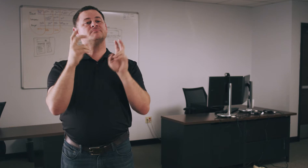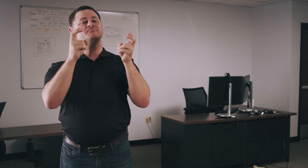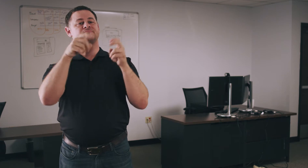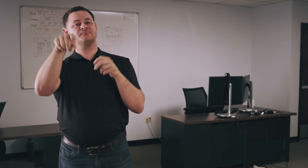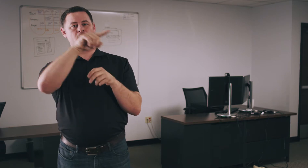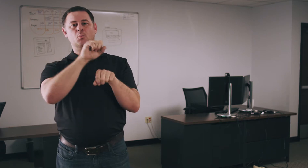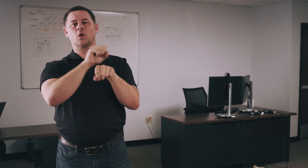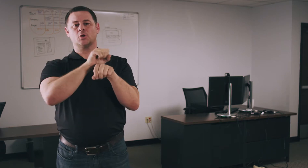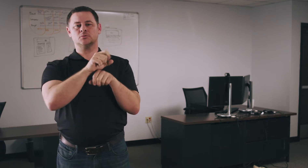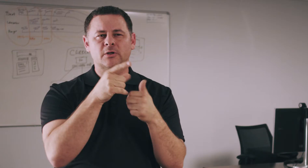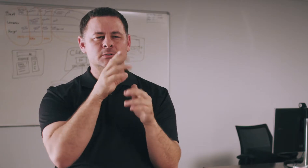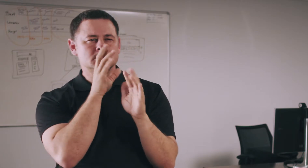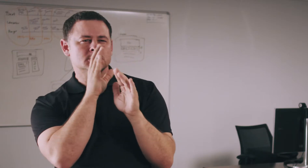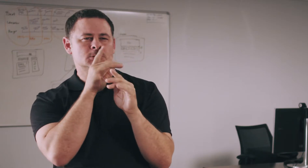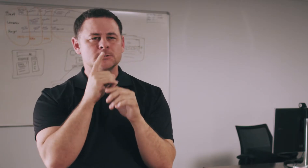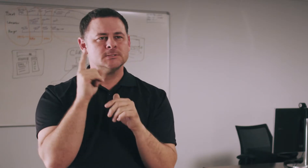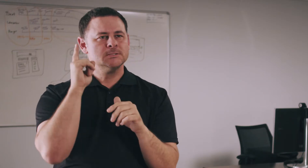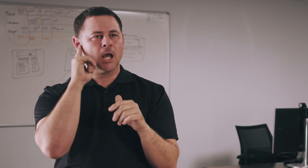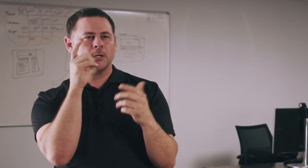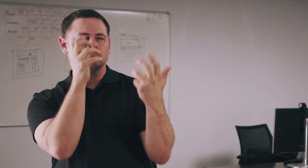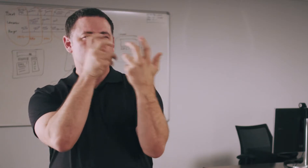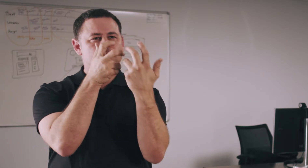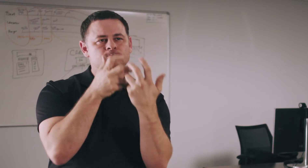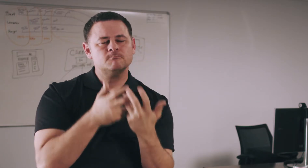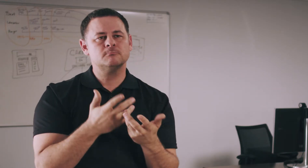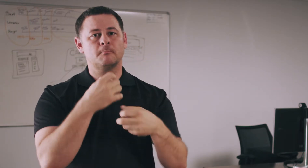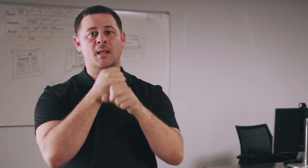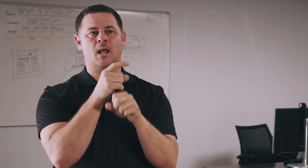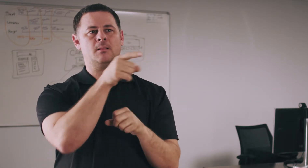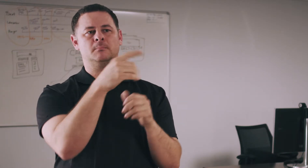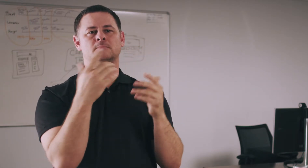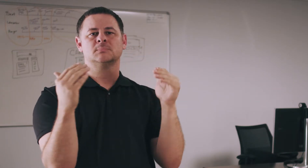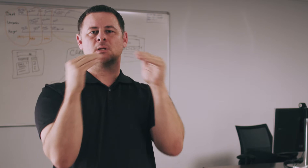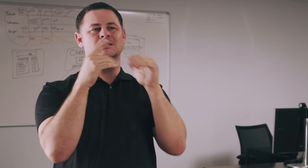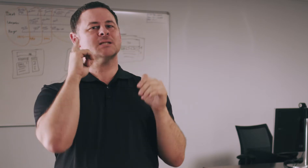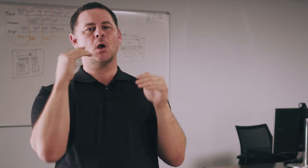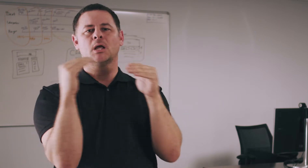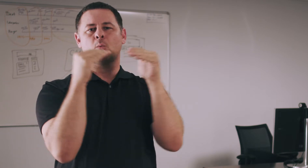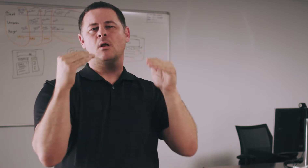where Deaf people are working Voicing for them, matching their affect and making them sound like an equal.